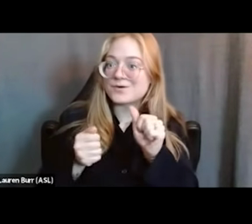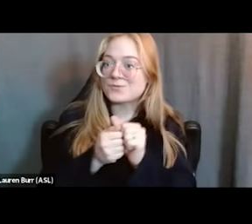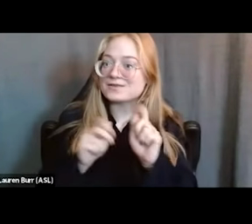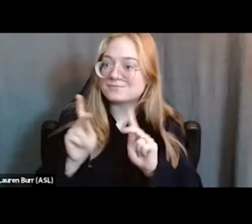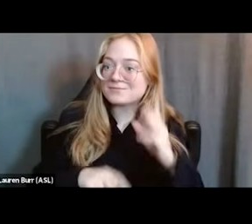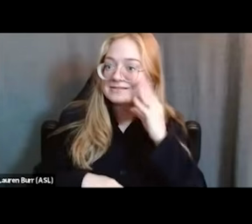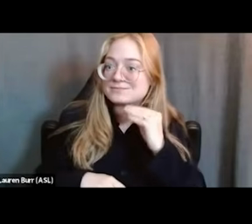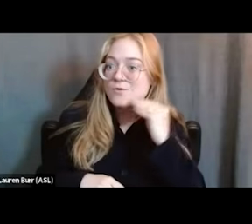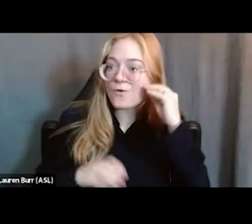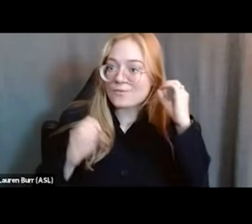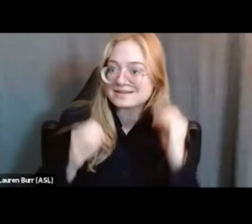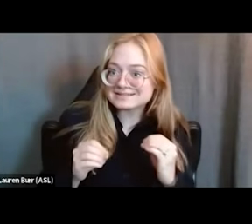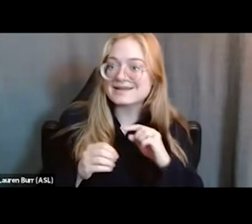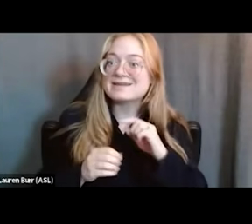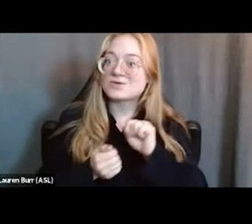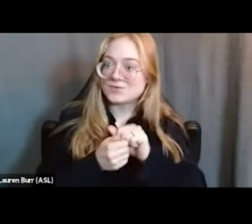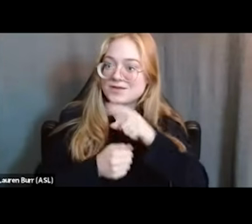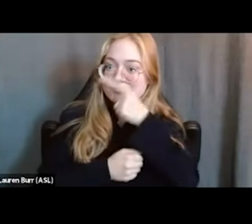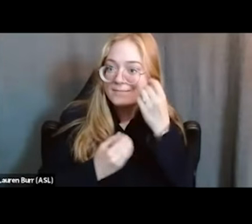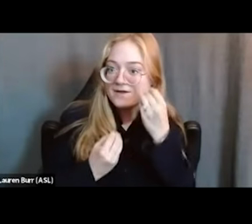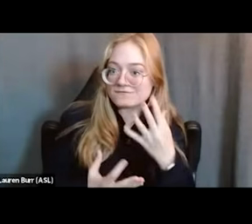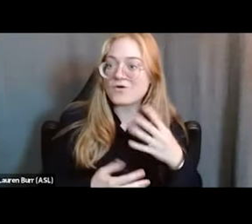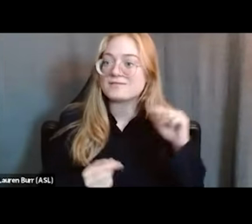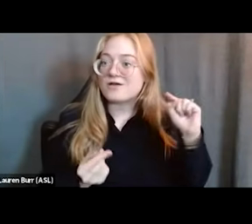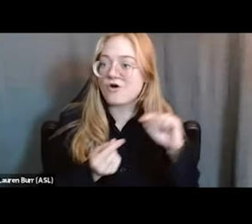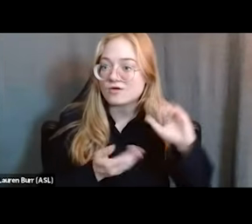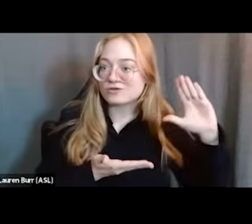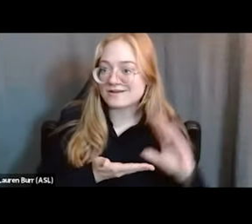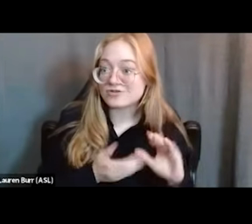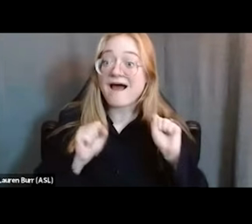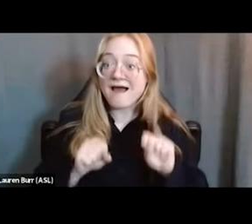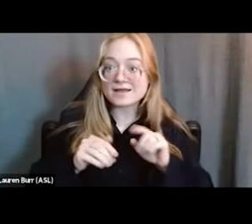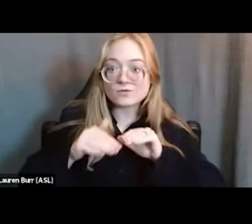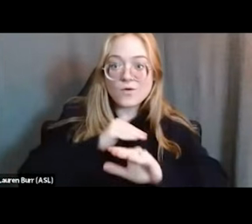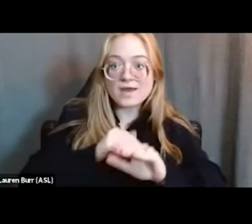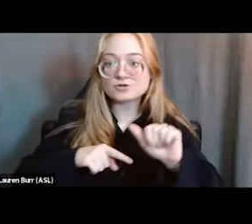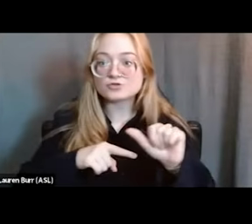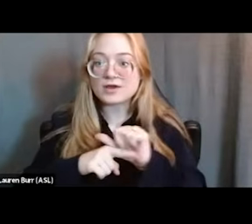I can go and do trainings to those groups. How do I help actually address some of their policies that are not,